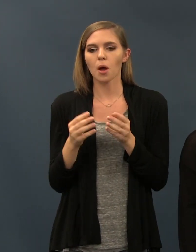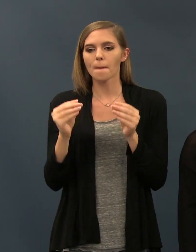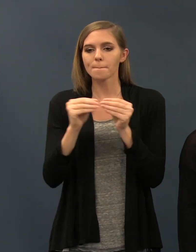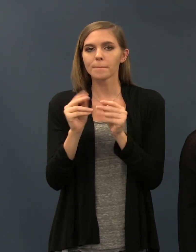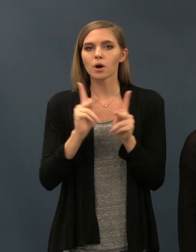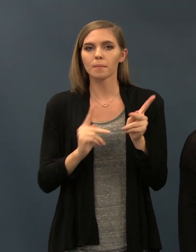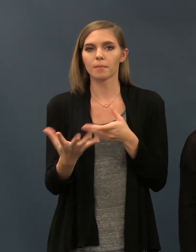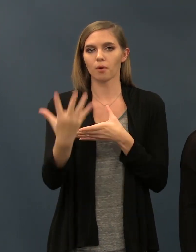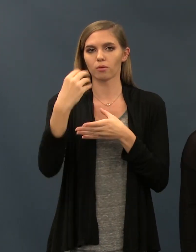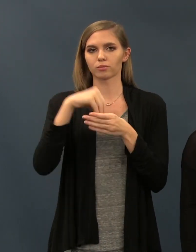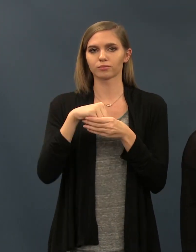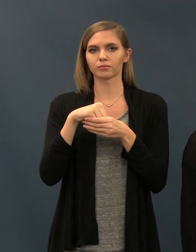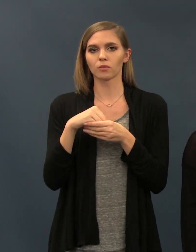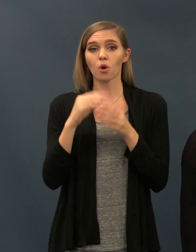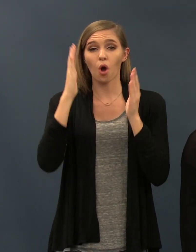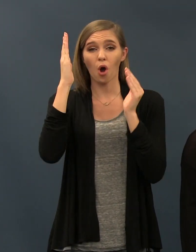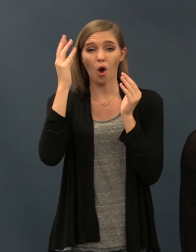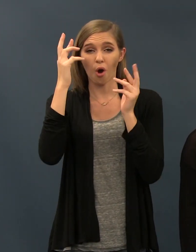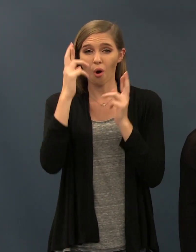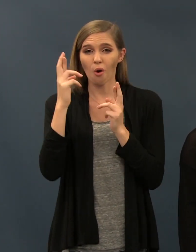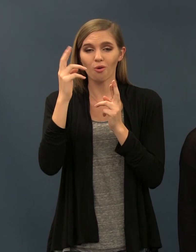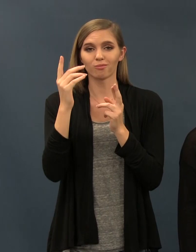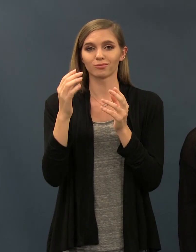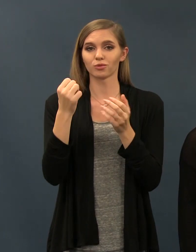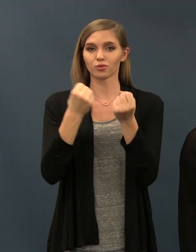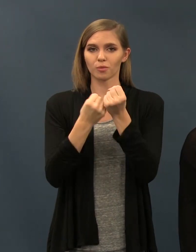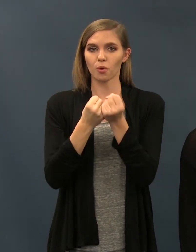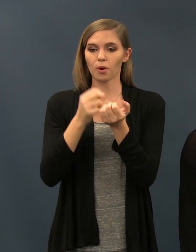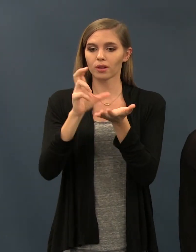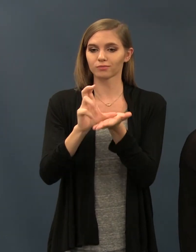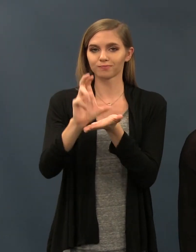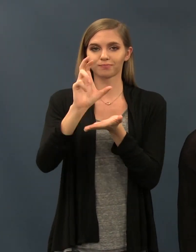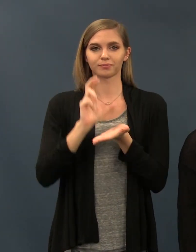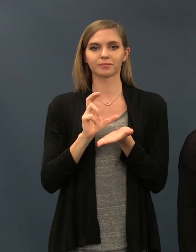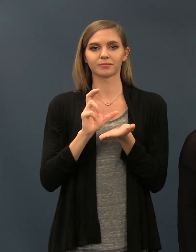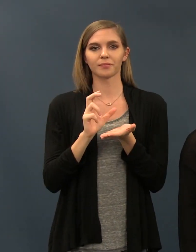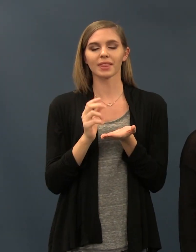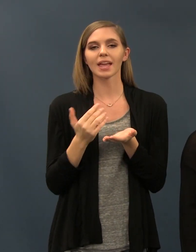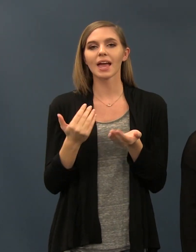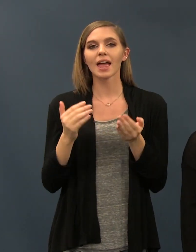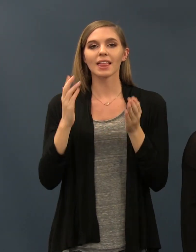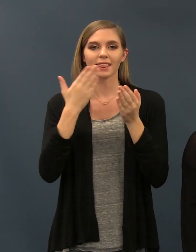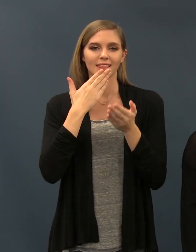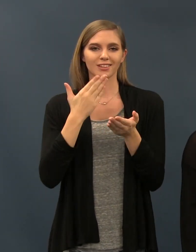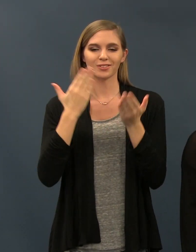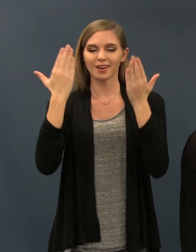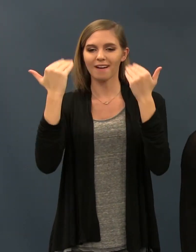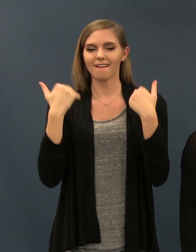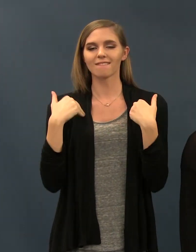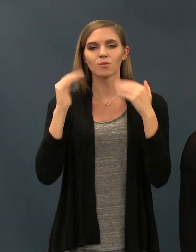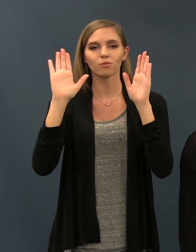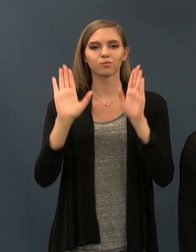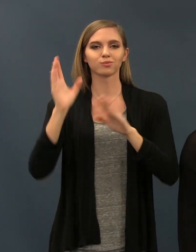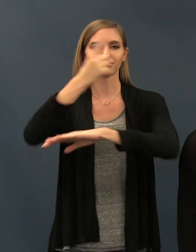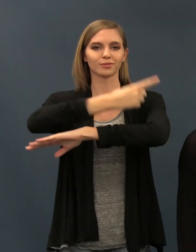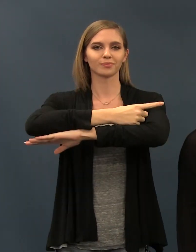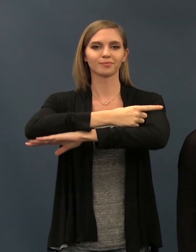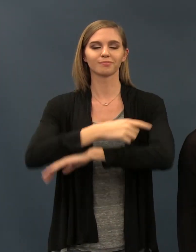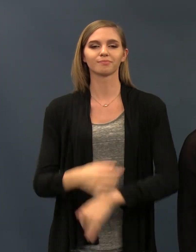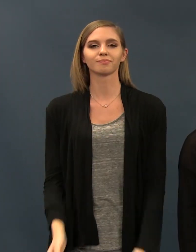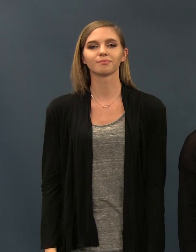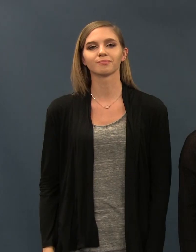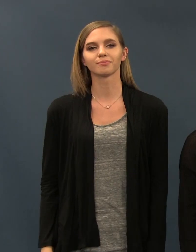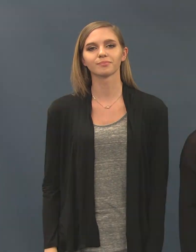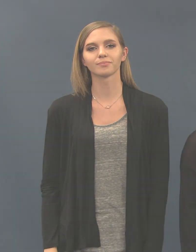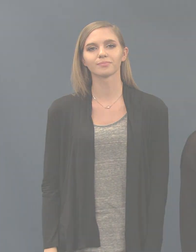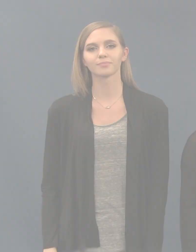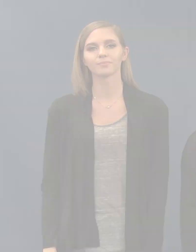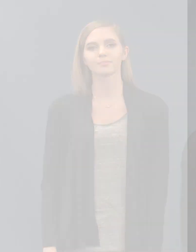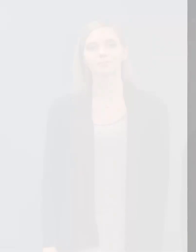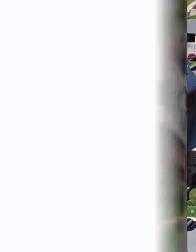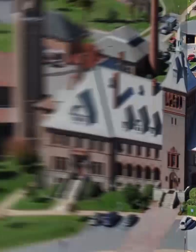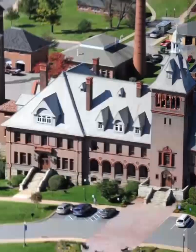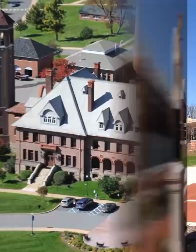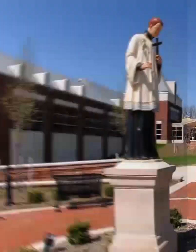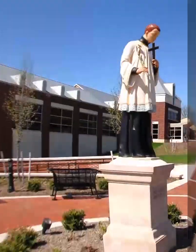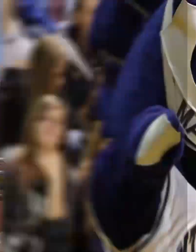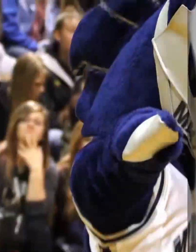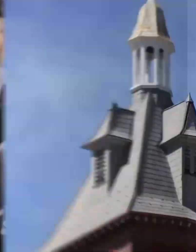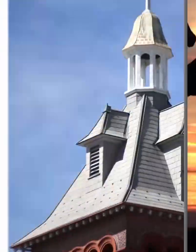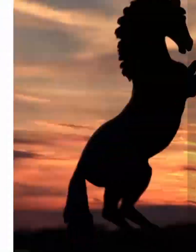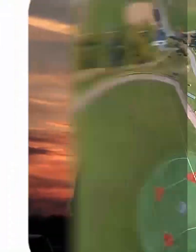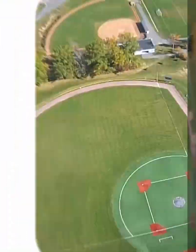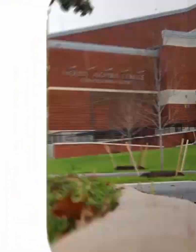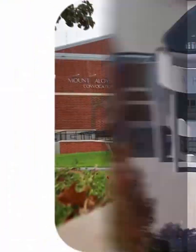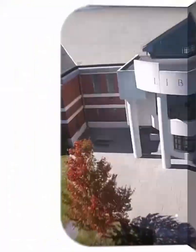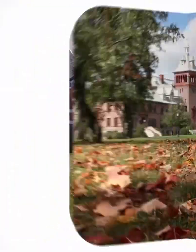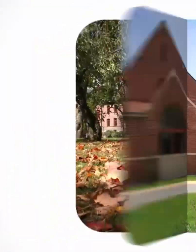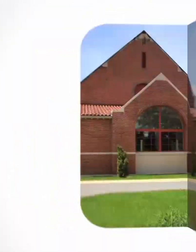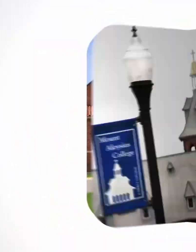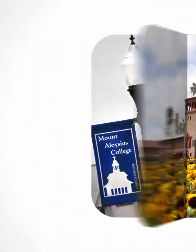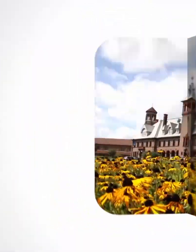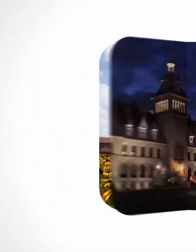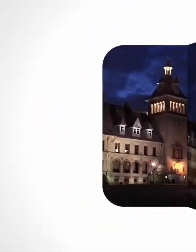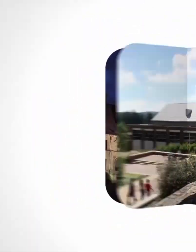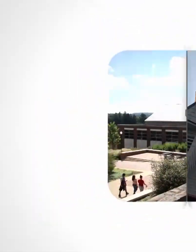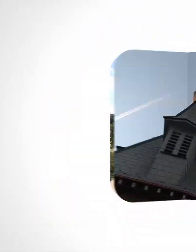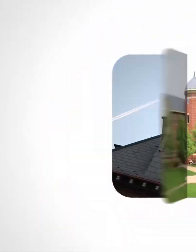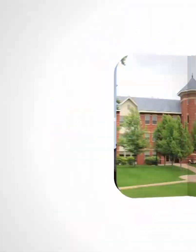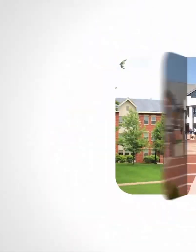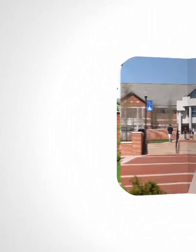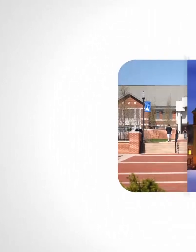you and have a wonderful day.